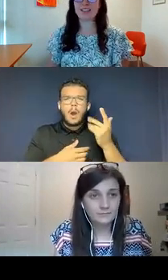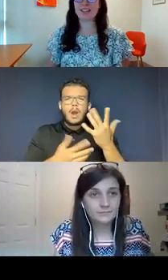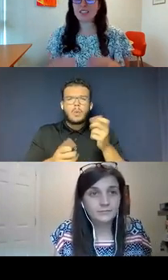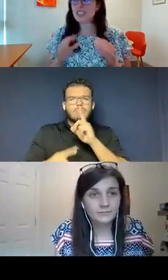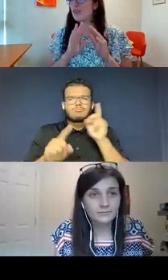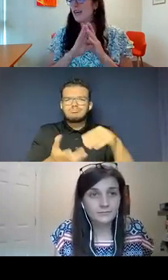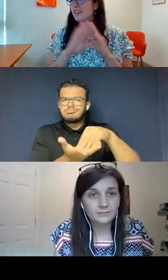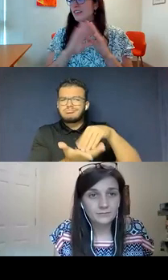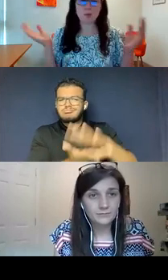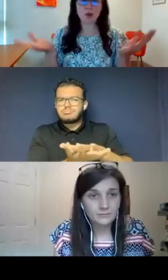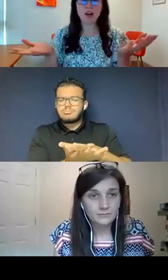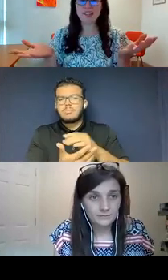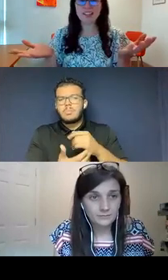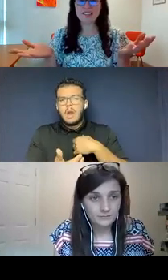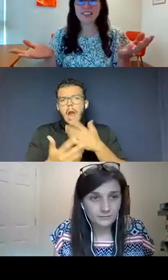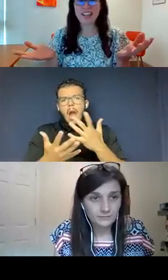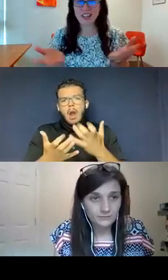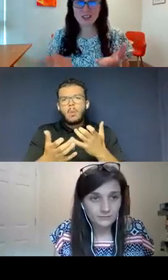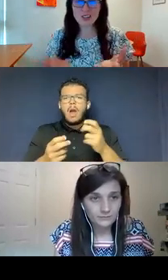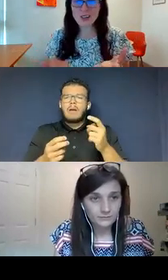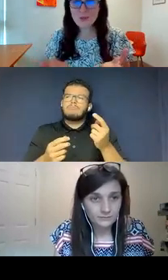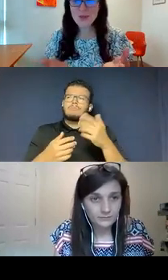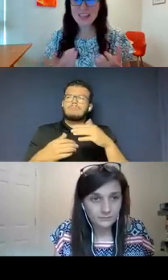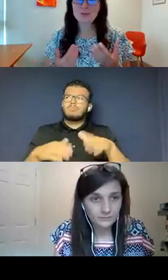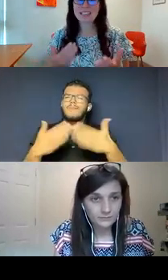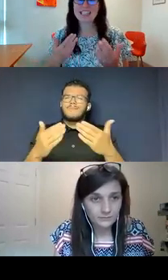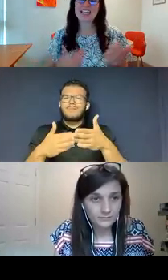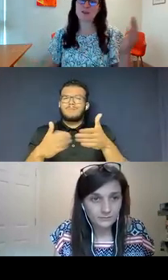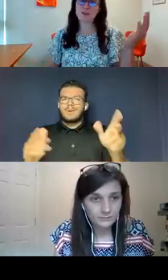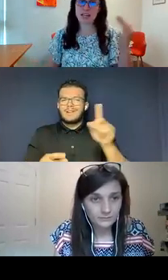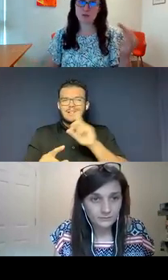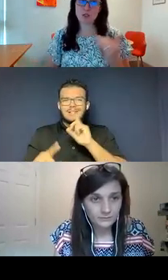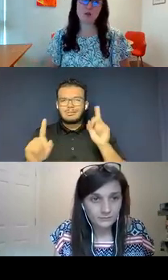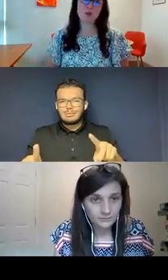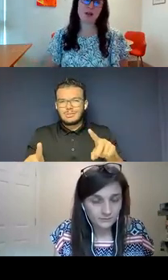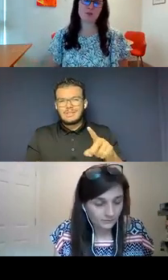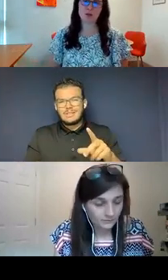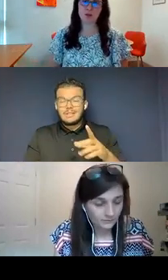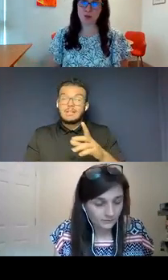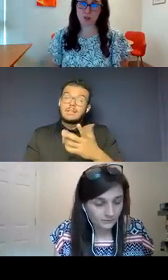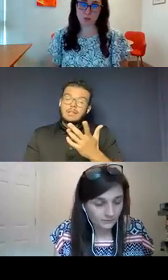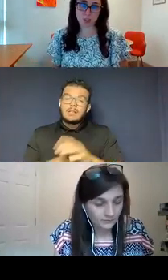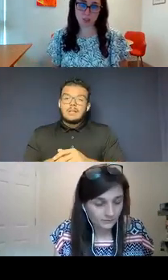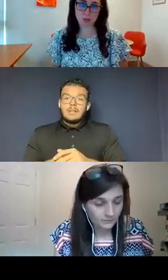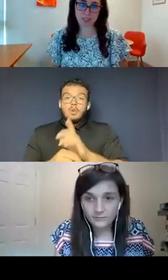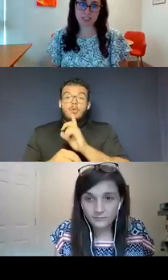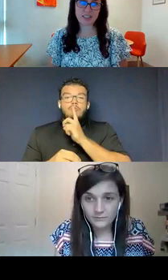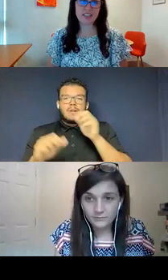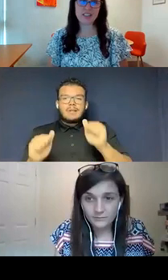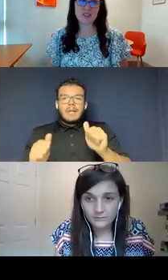And so I'd love to give you kind of a broad answer, but it really can come down to your approach and what you're doing.